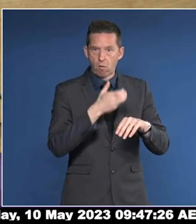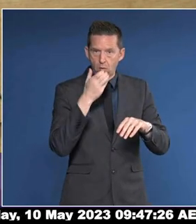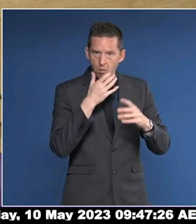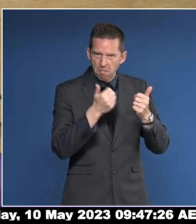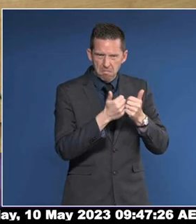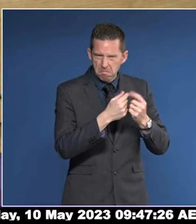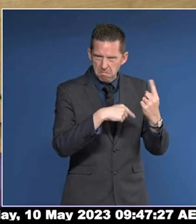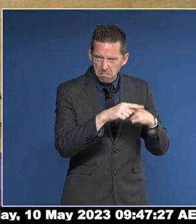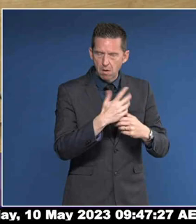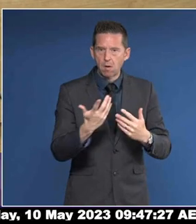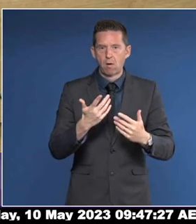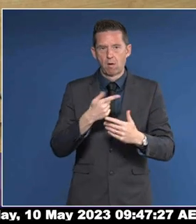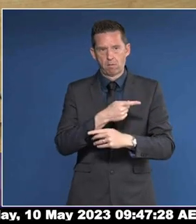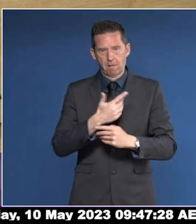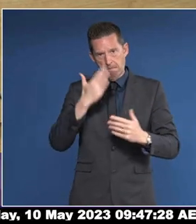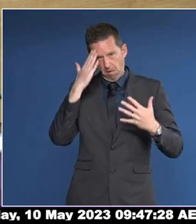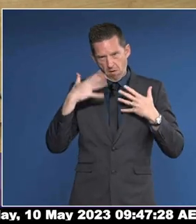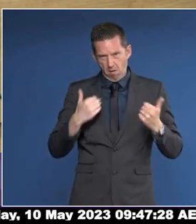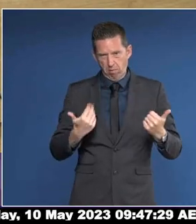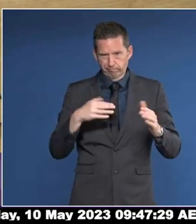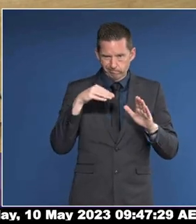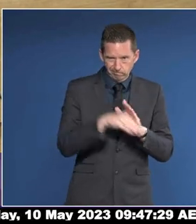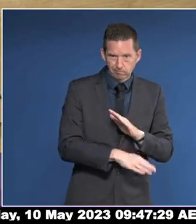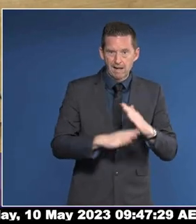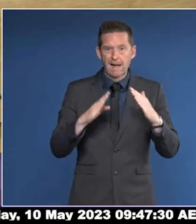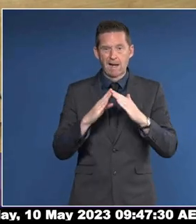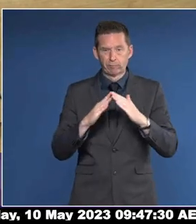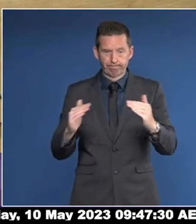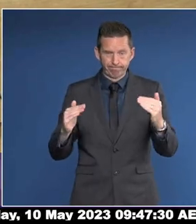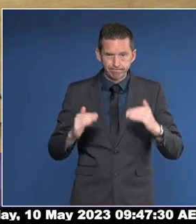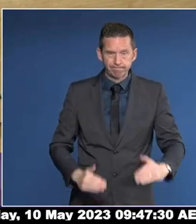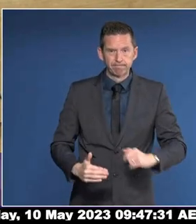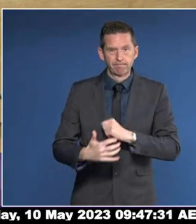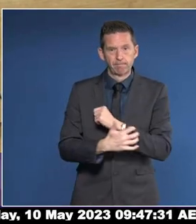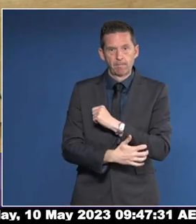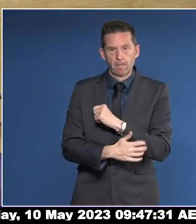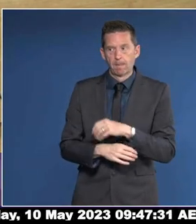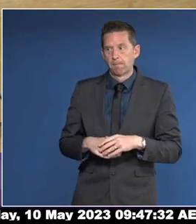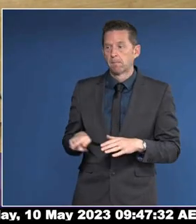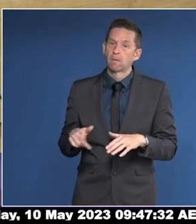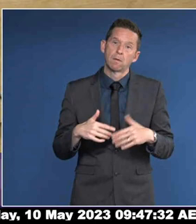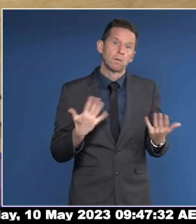housing? DR CRAWFORD: Well, it was a Department of Housing Commission house so